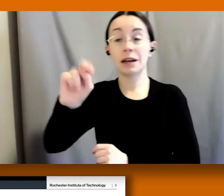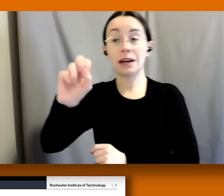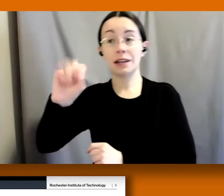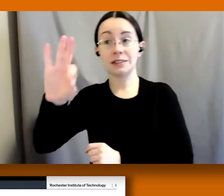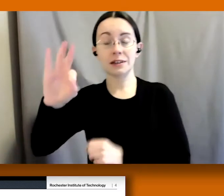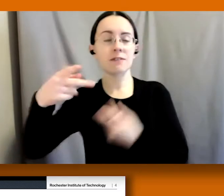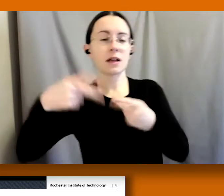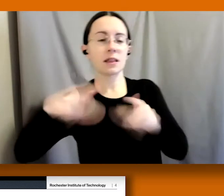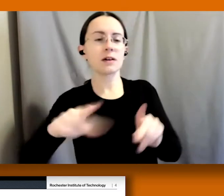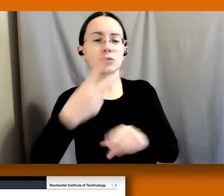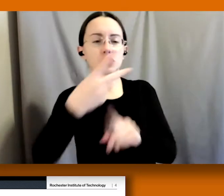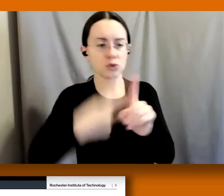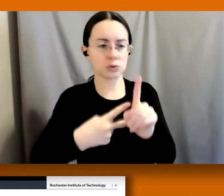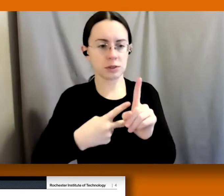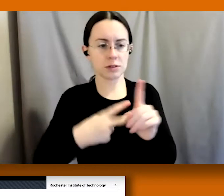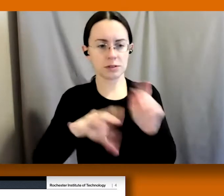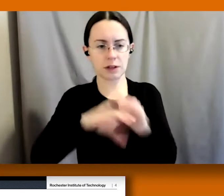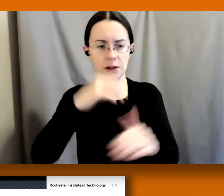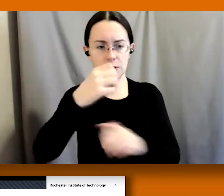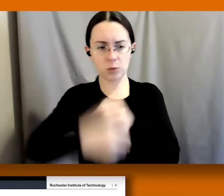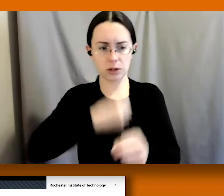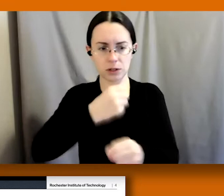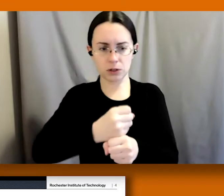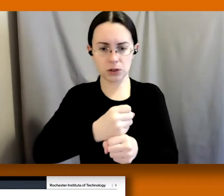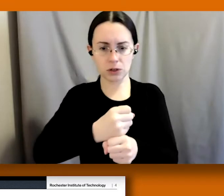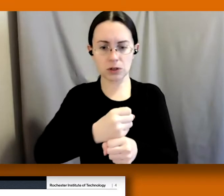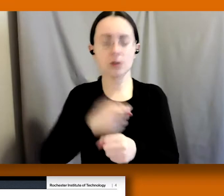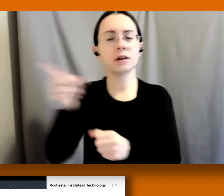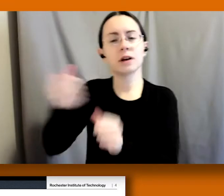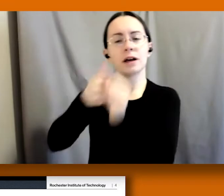and they work off of a calendar year.